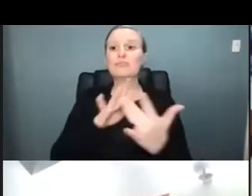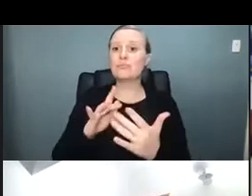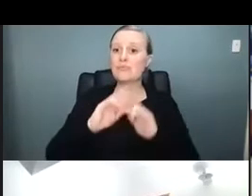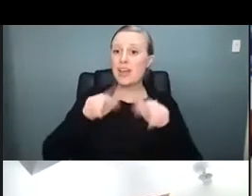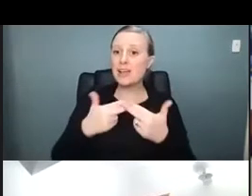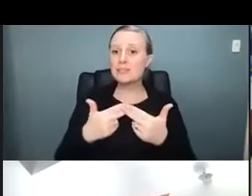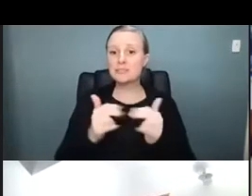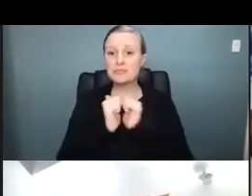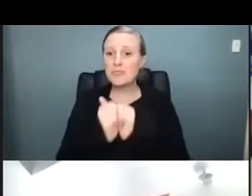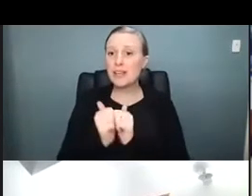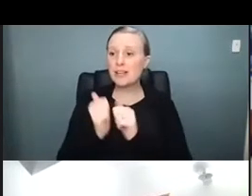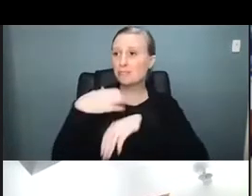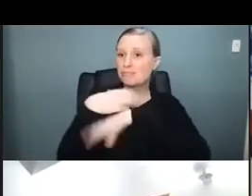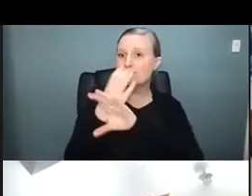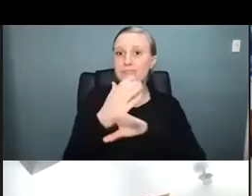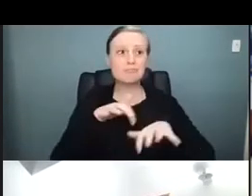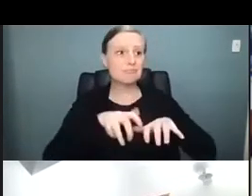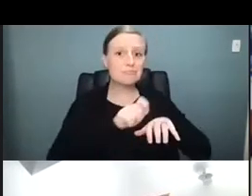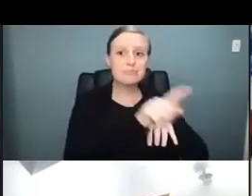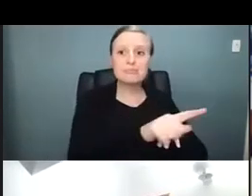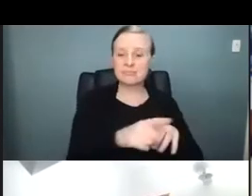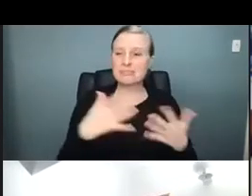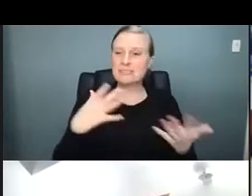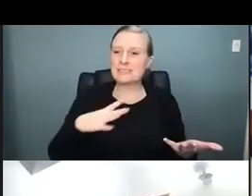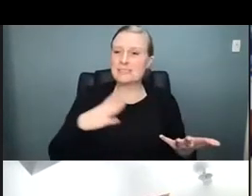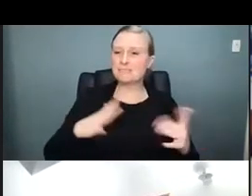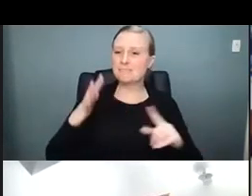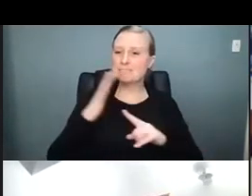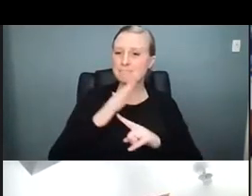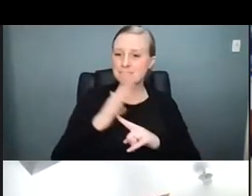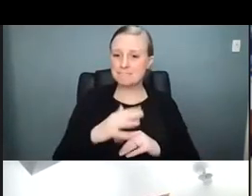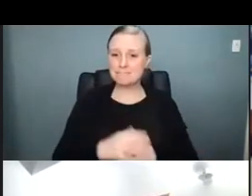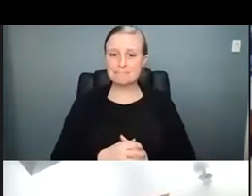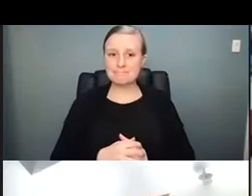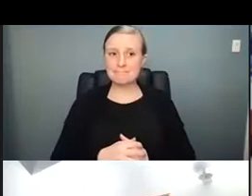equally by all Australians. Put simply there's a lot more work to do.